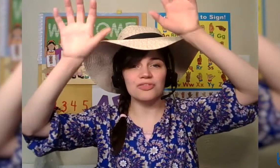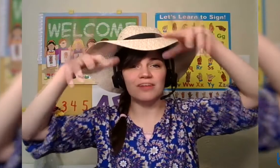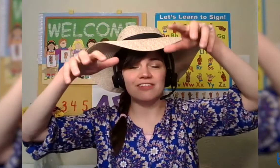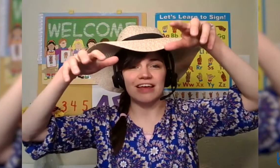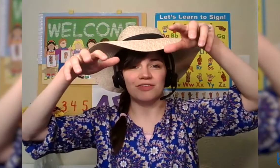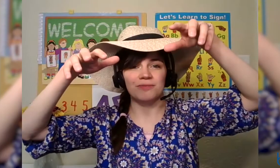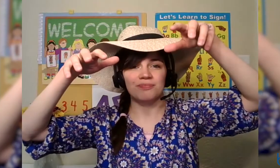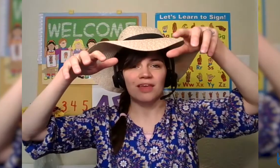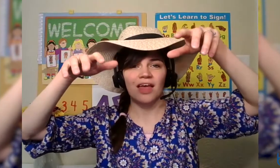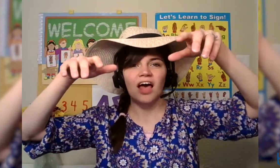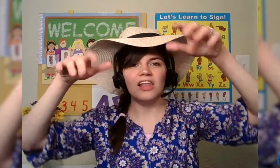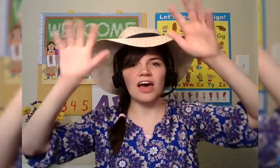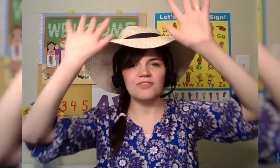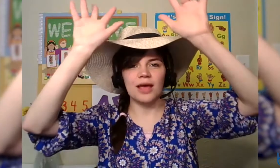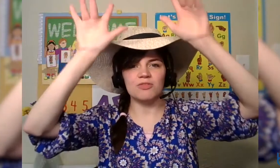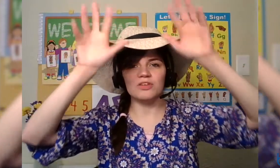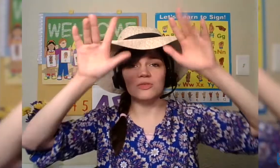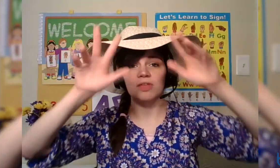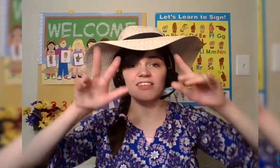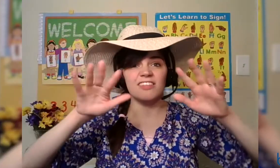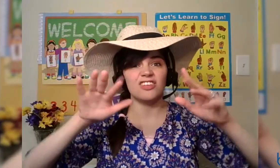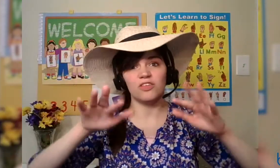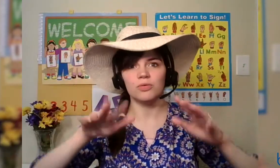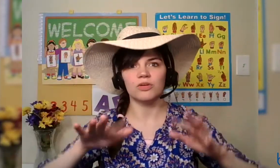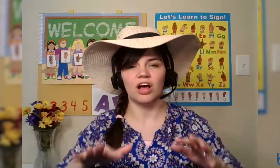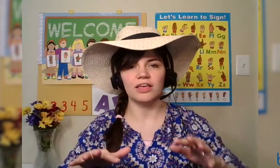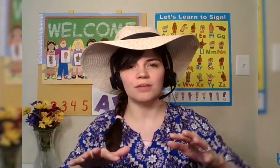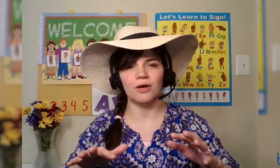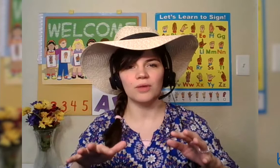your wrist down a lot of times. We do this just when we're talking about